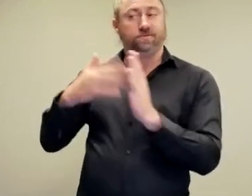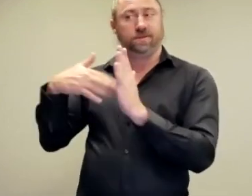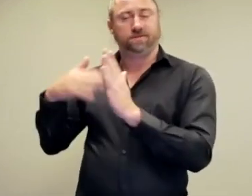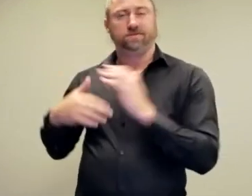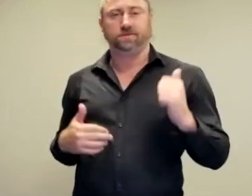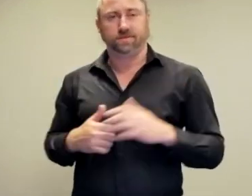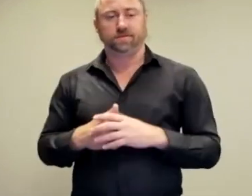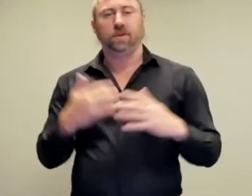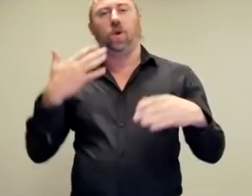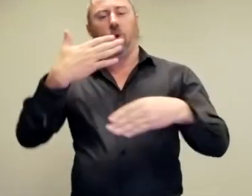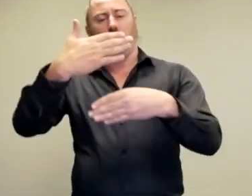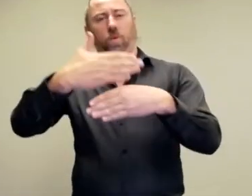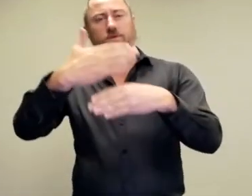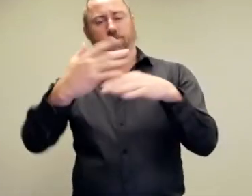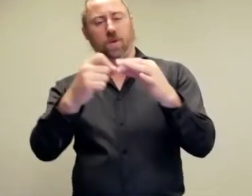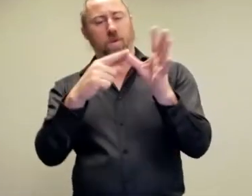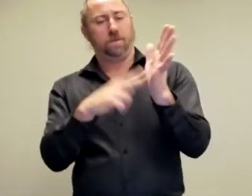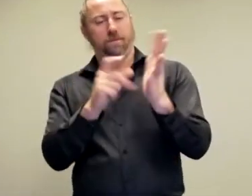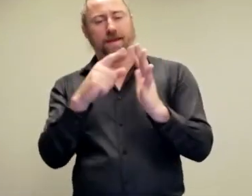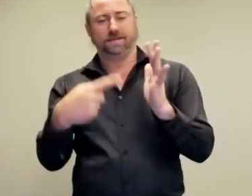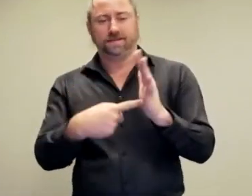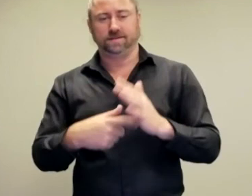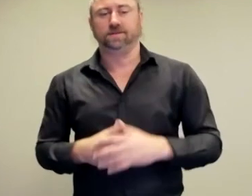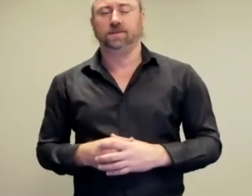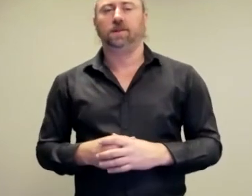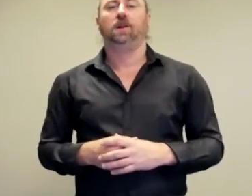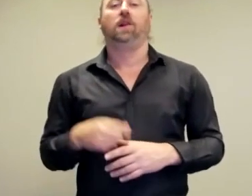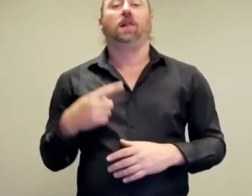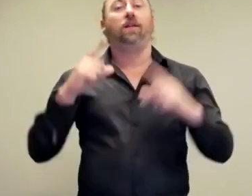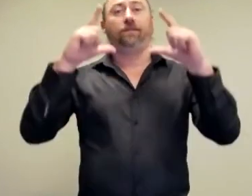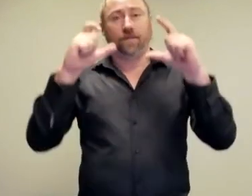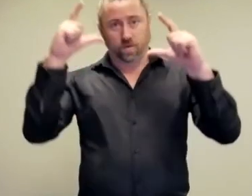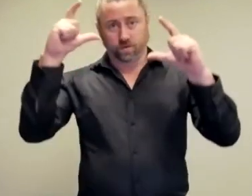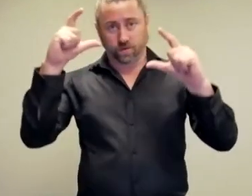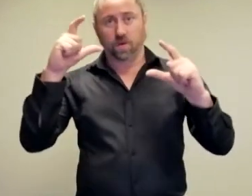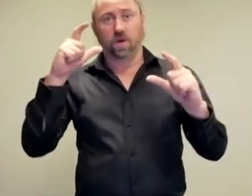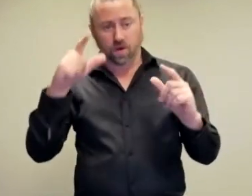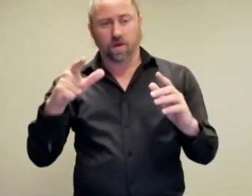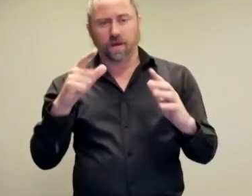wasp trying to escape through my studio window, battling its reflection. So because it